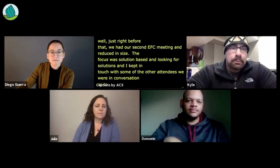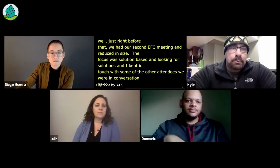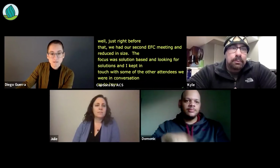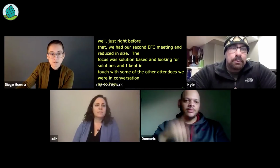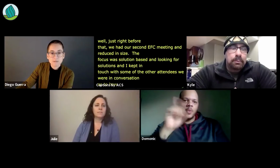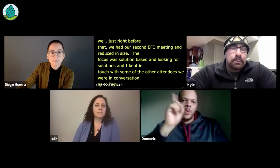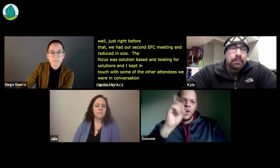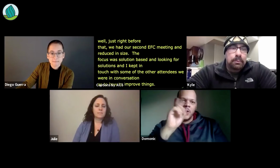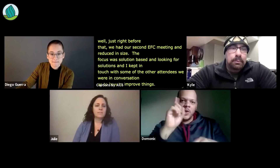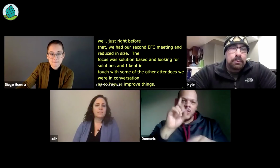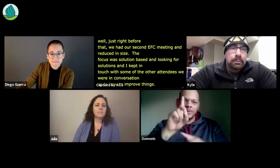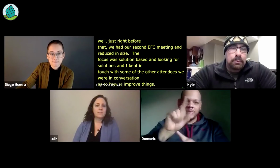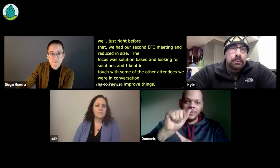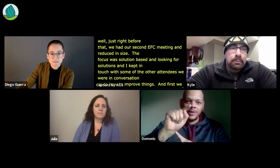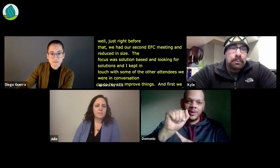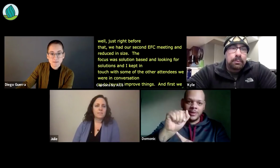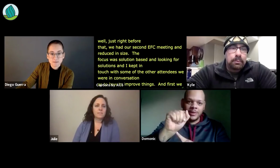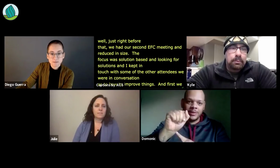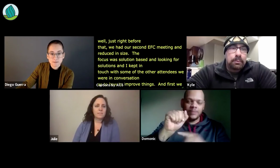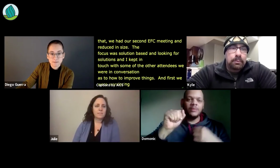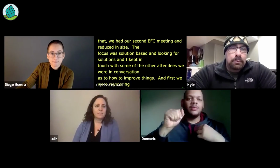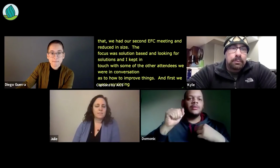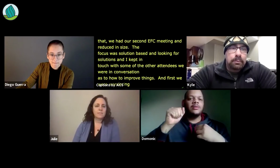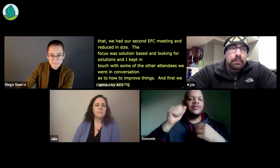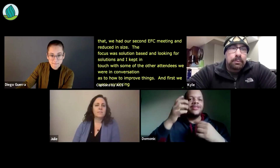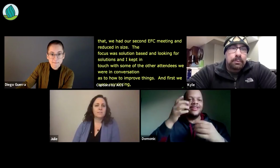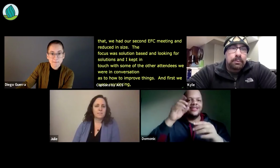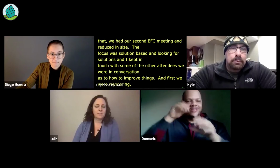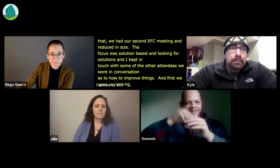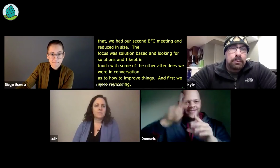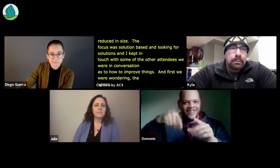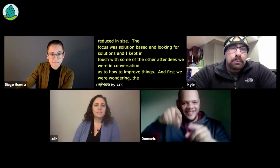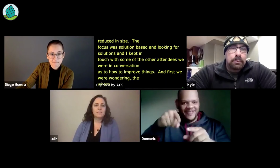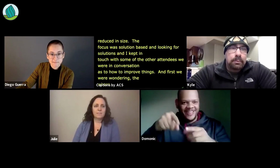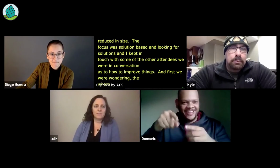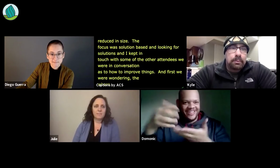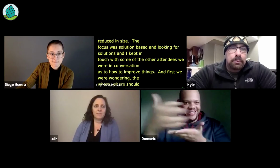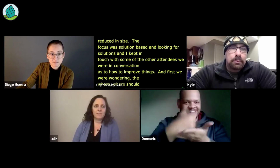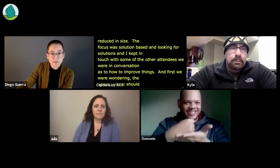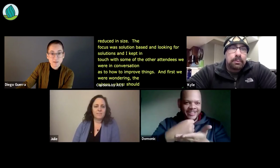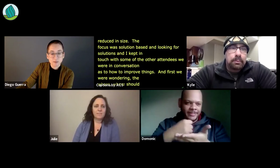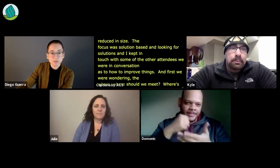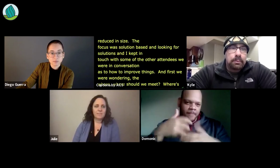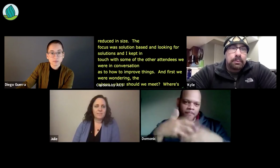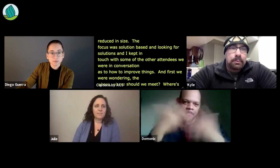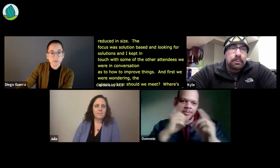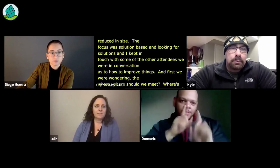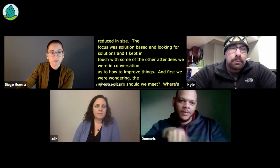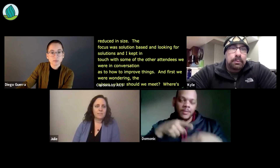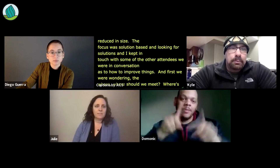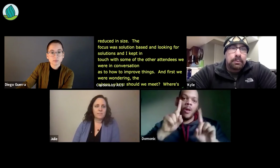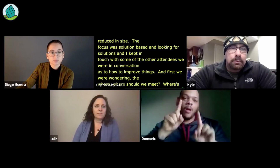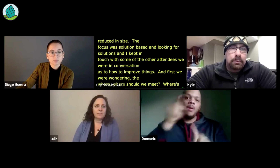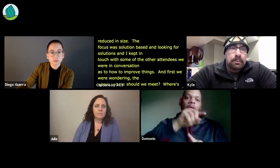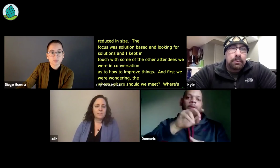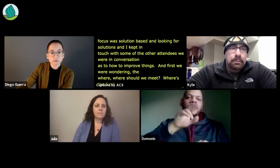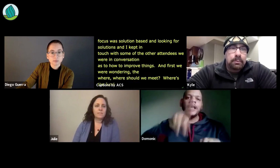Where's the funding for the meeting? And then data, there isn't much data in my area.